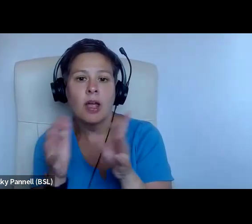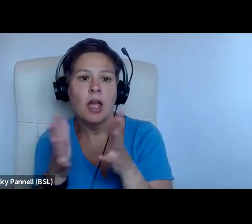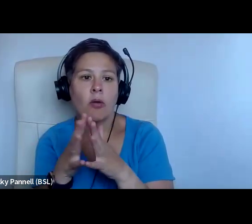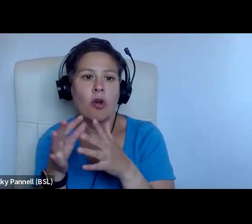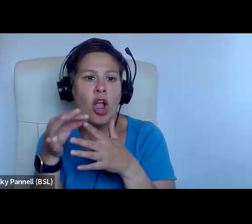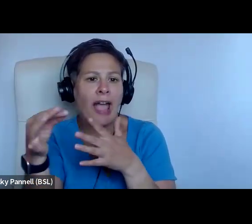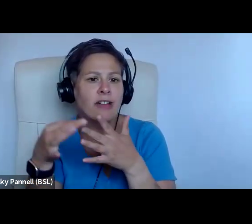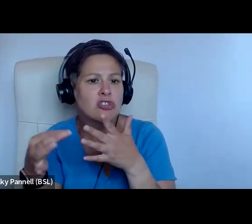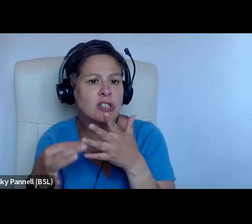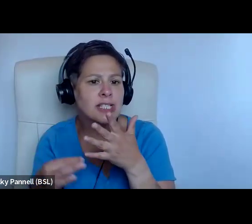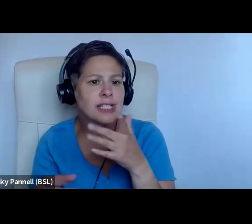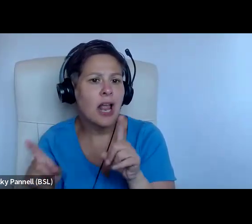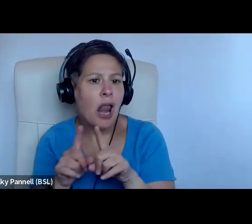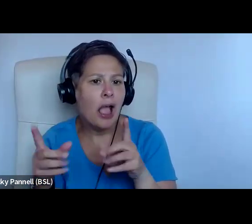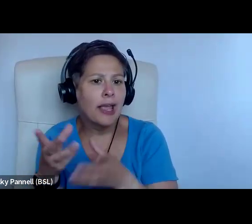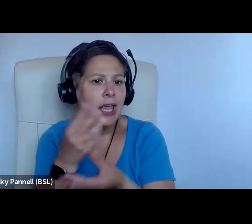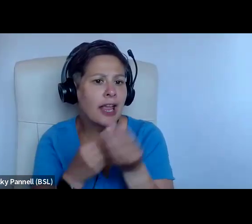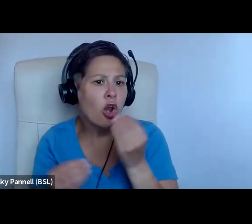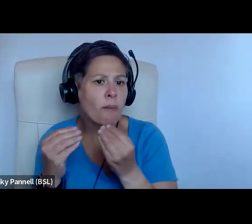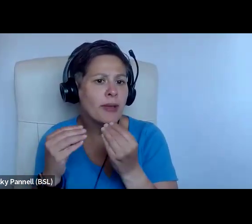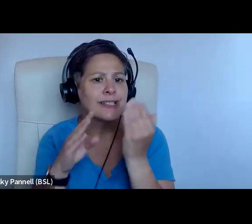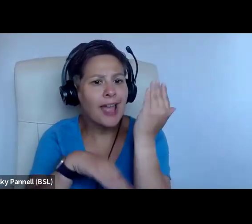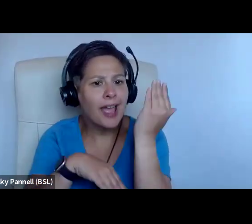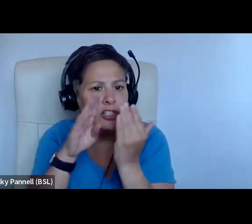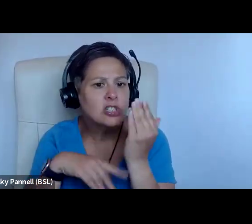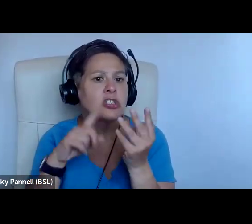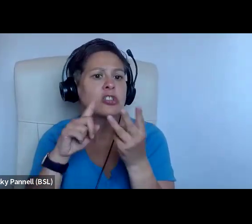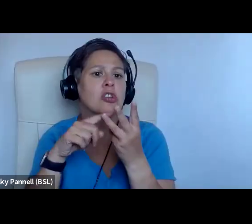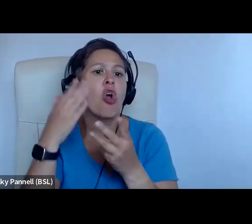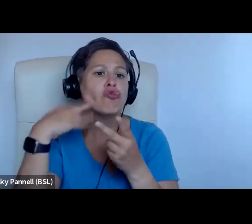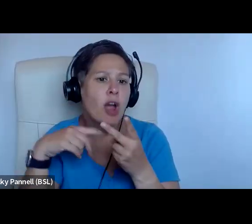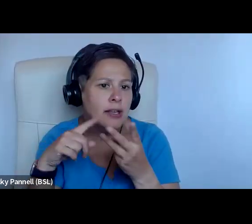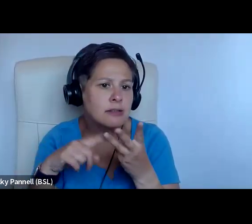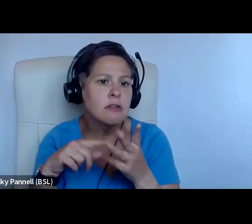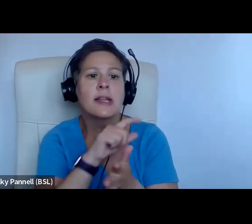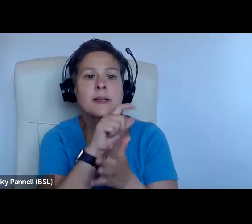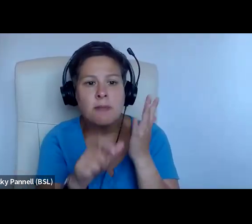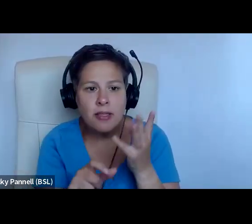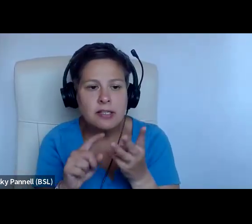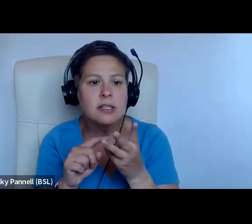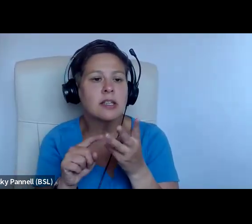and age. So for example, at my uni, due to the makeup of the student body